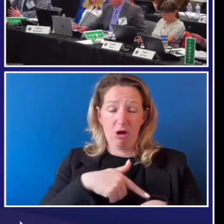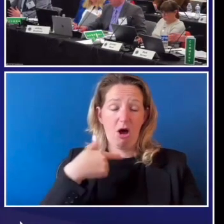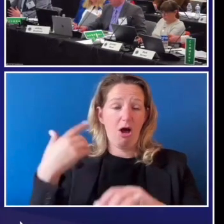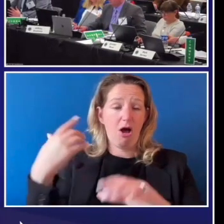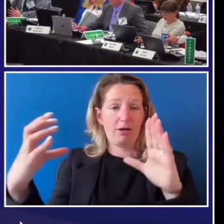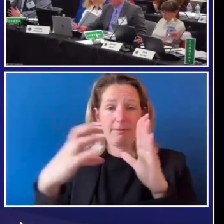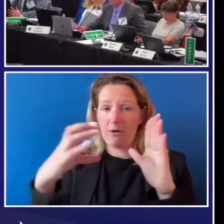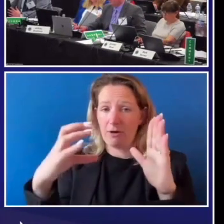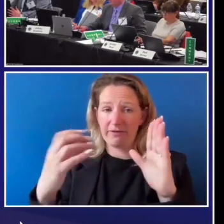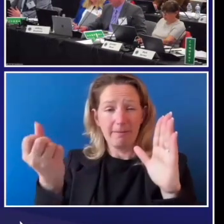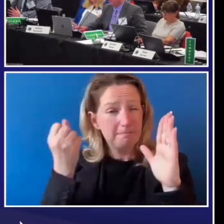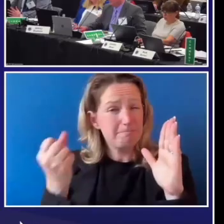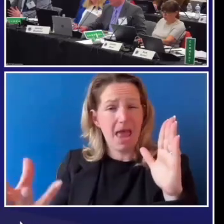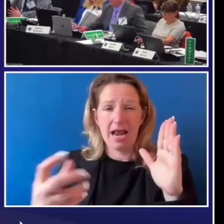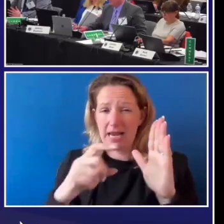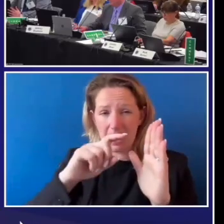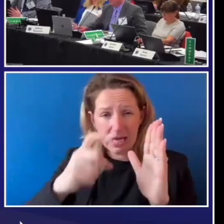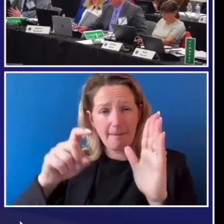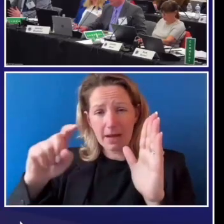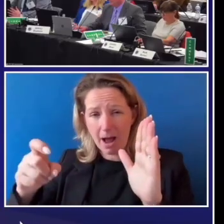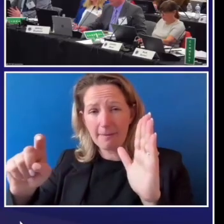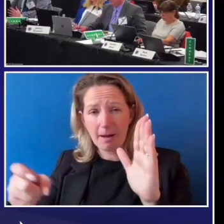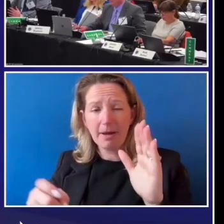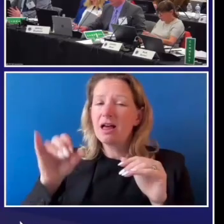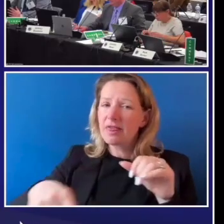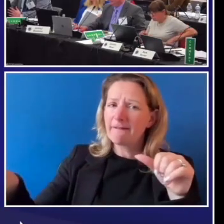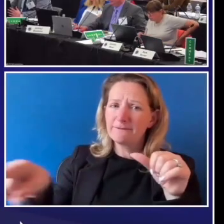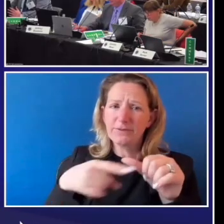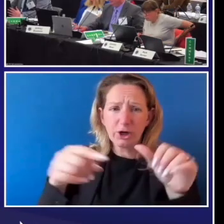That 1st sentence is about, you know, half the page.